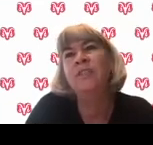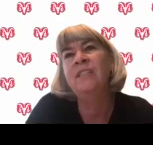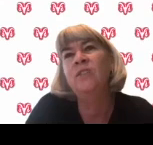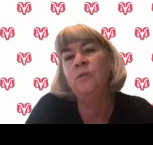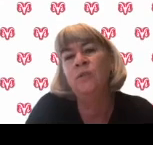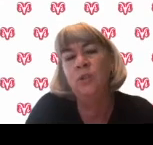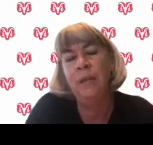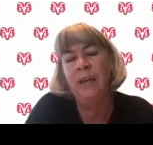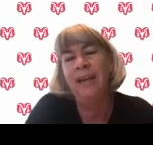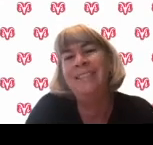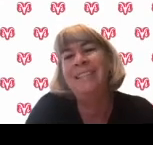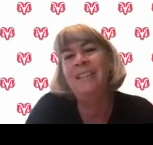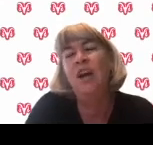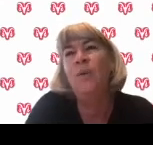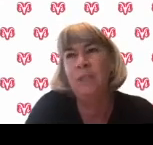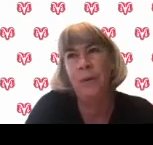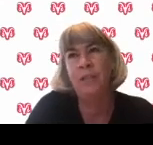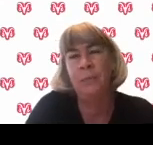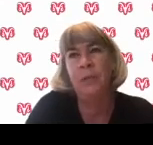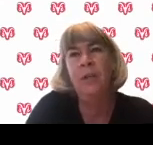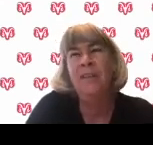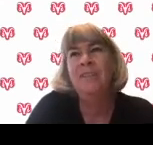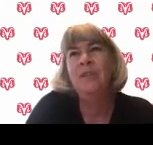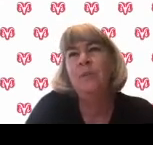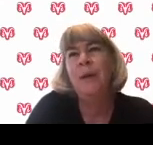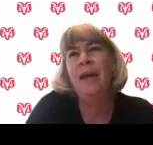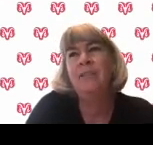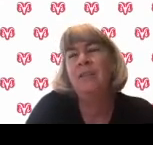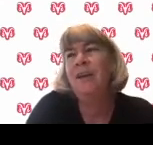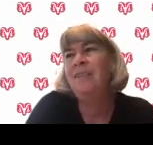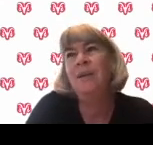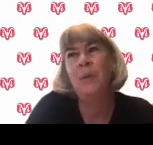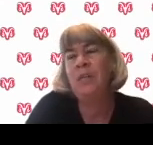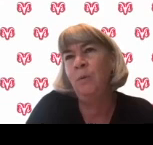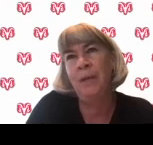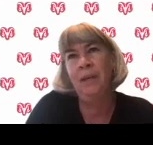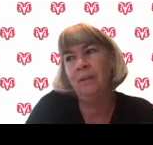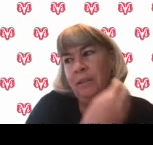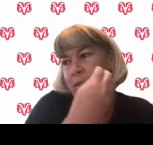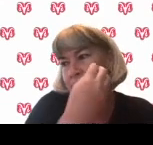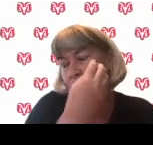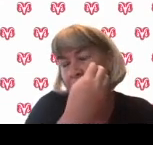see students doing it and see that, oh, it's possible. This goes back to, I think, a point you were making earlier, way